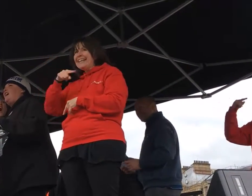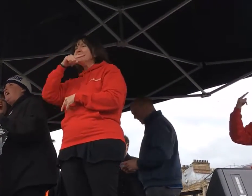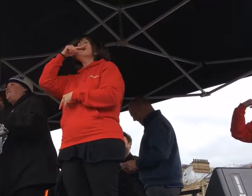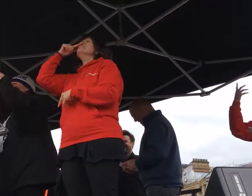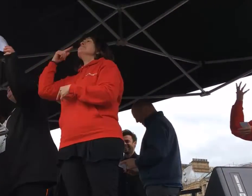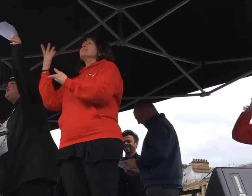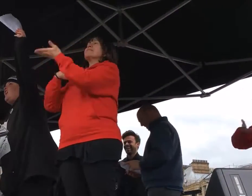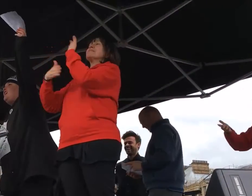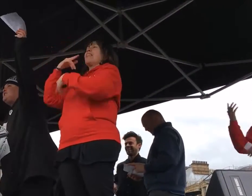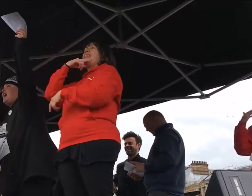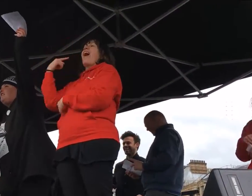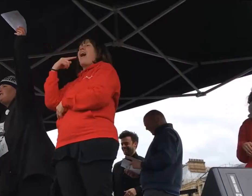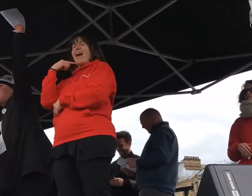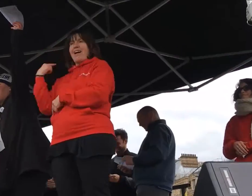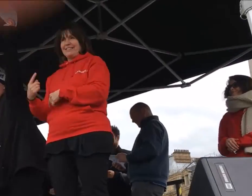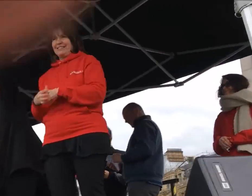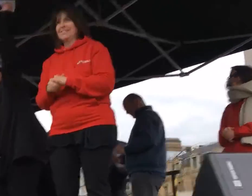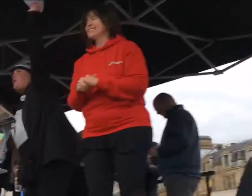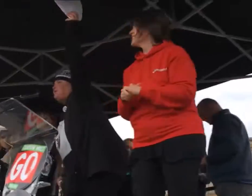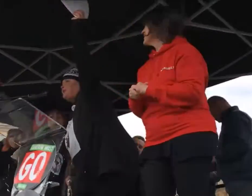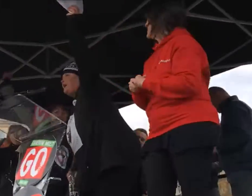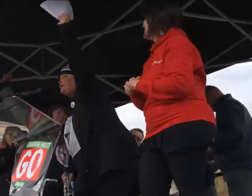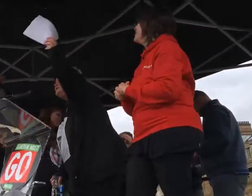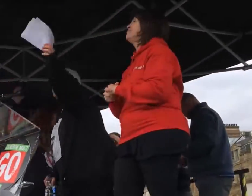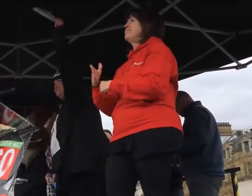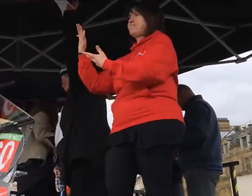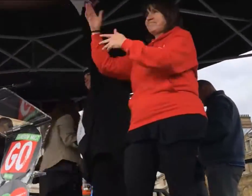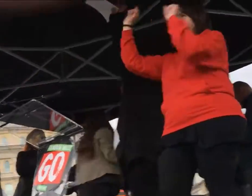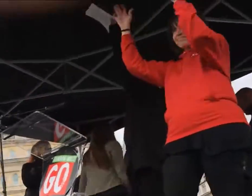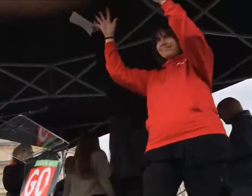Announcer: how fantastic is that?